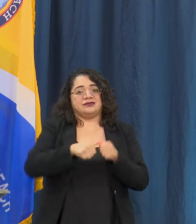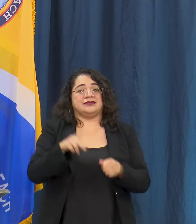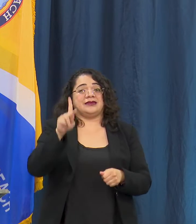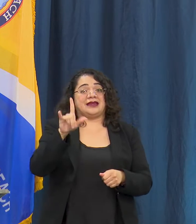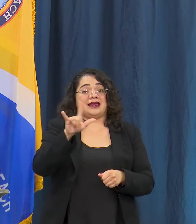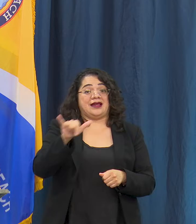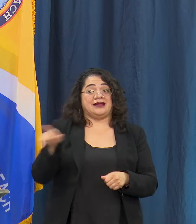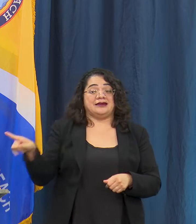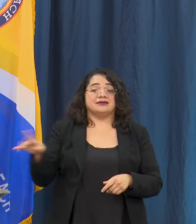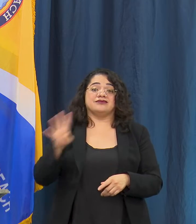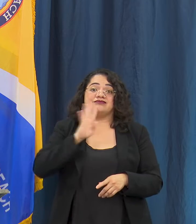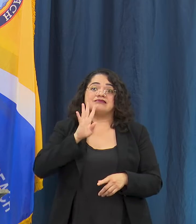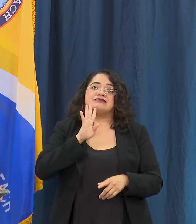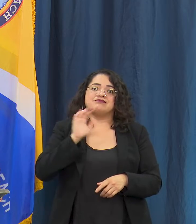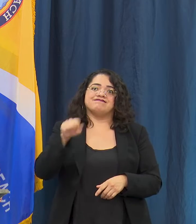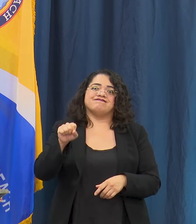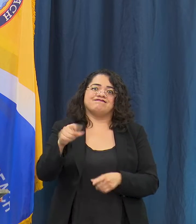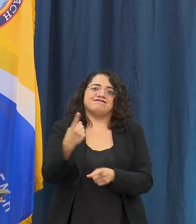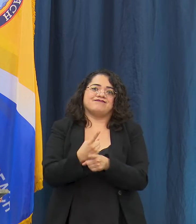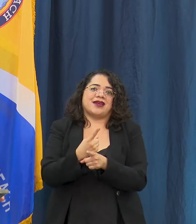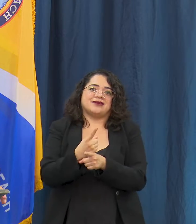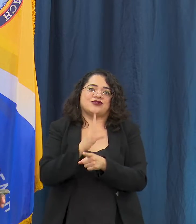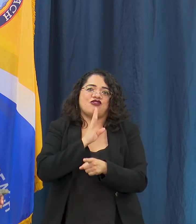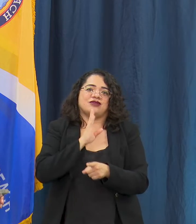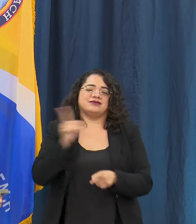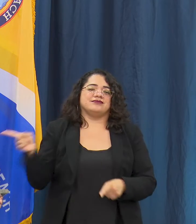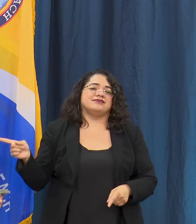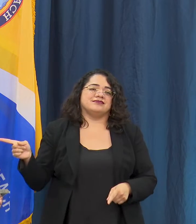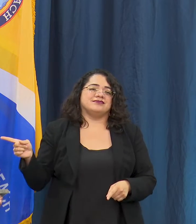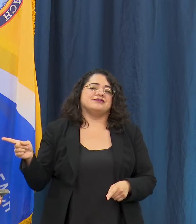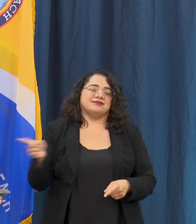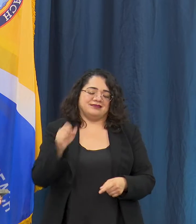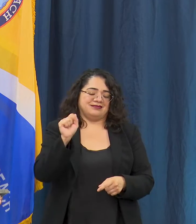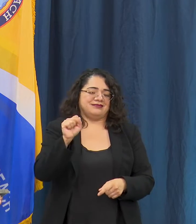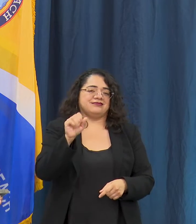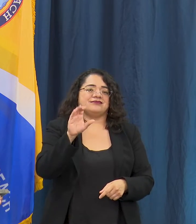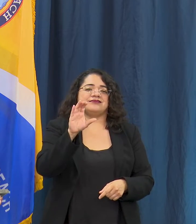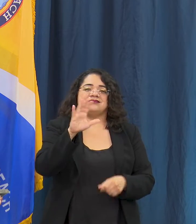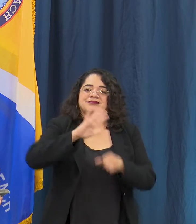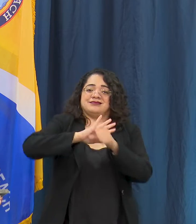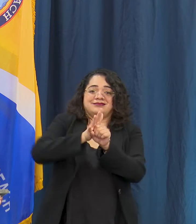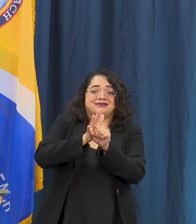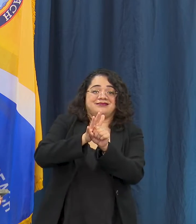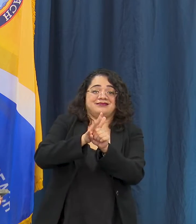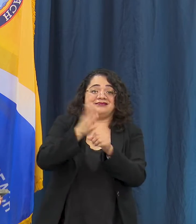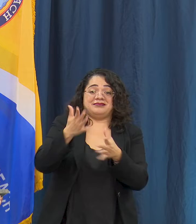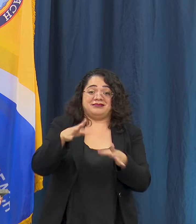right we could be spreading COVID-19 amongst individuals and then